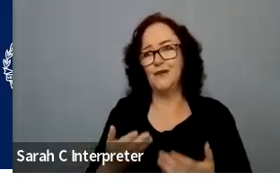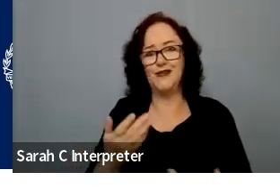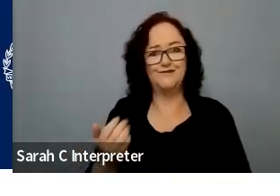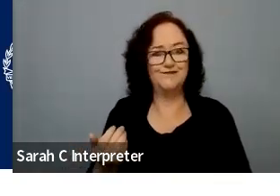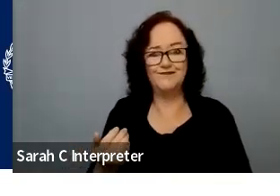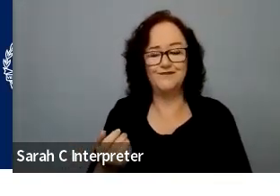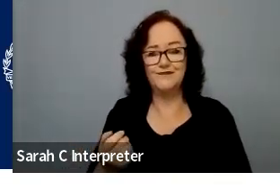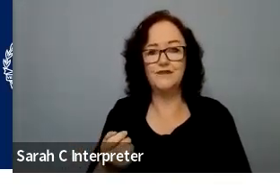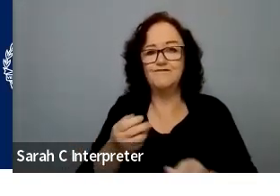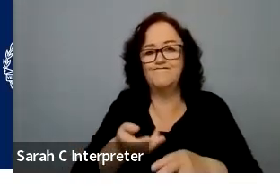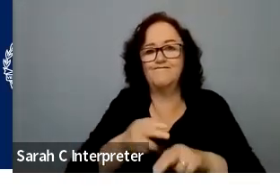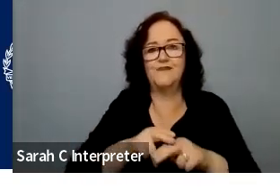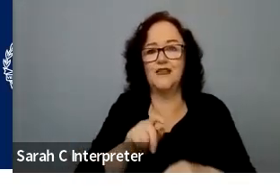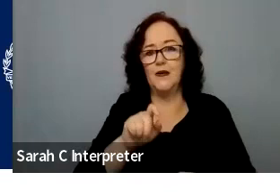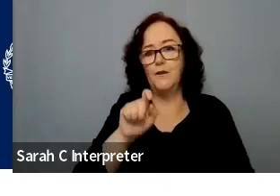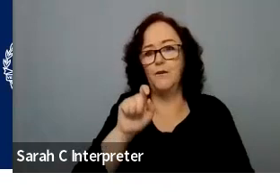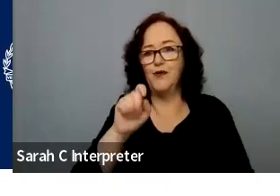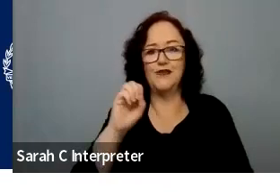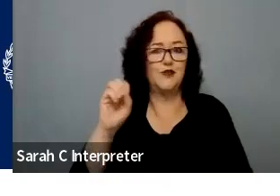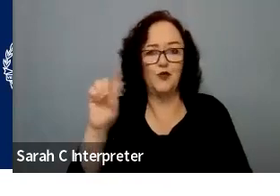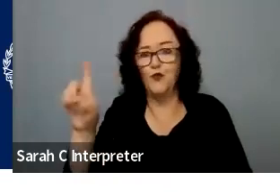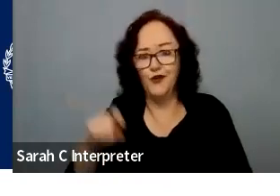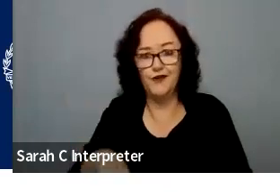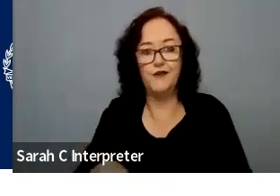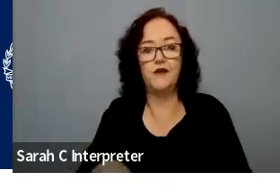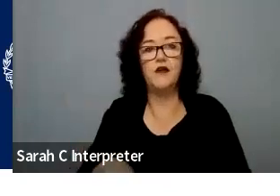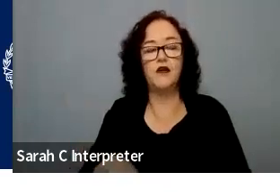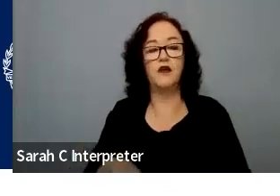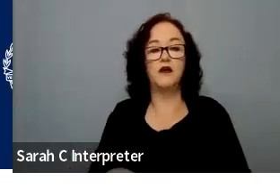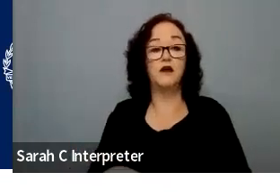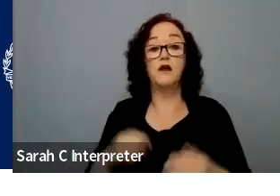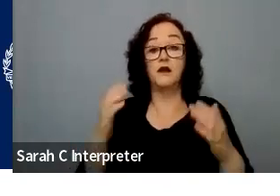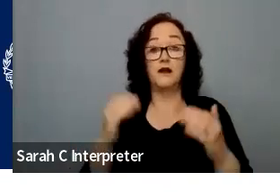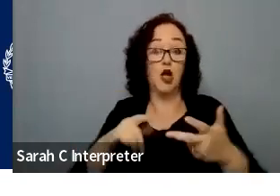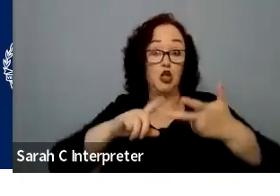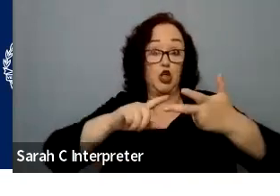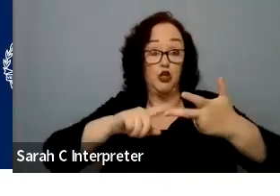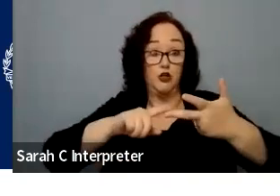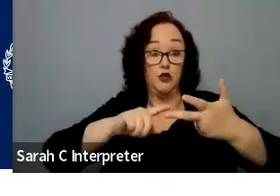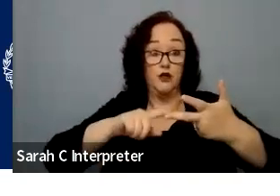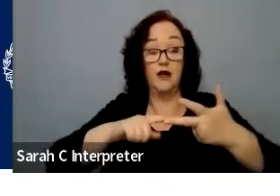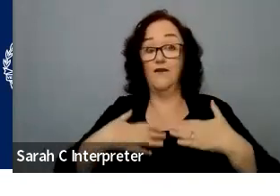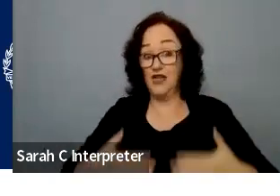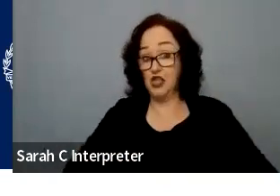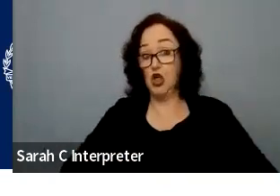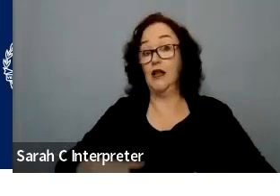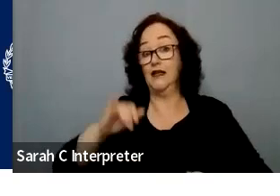and intellectual and communication disability the self-rating scores at pretense were on the